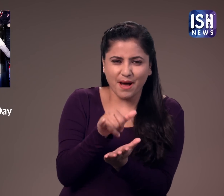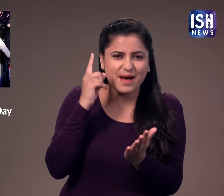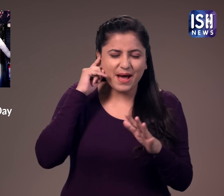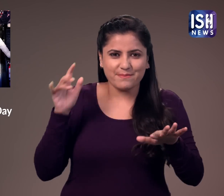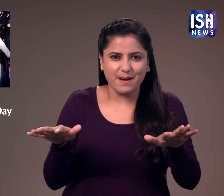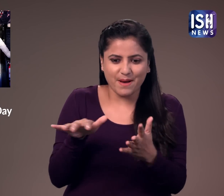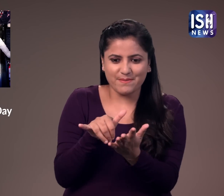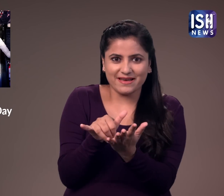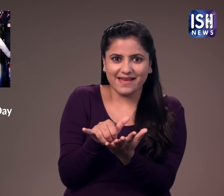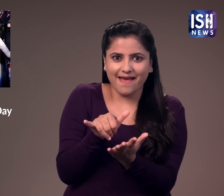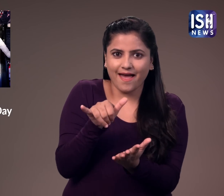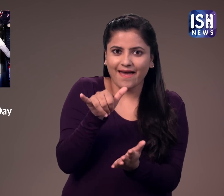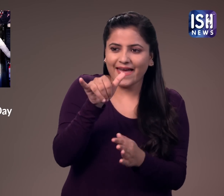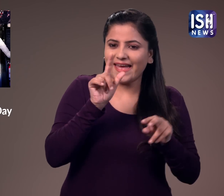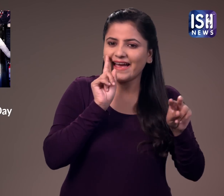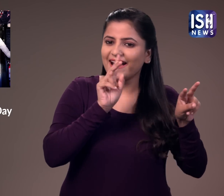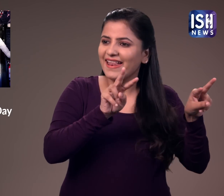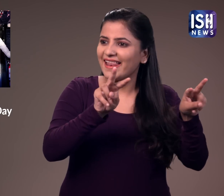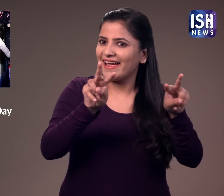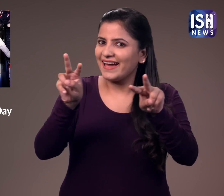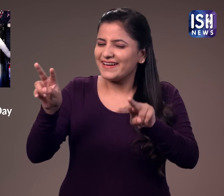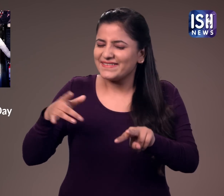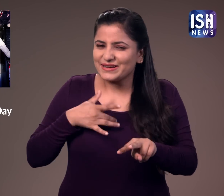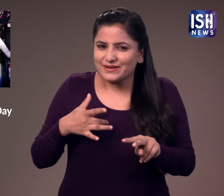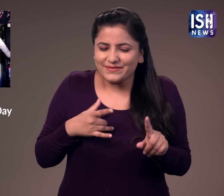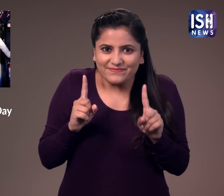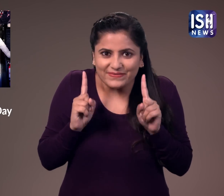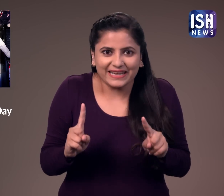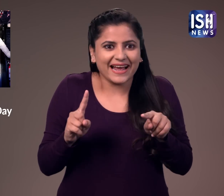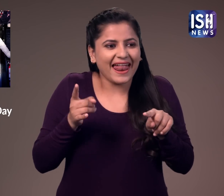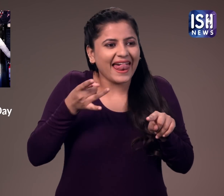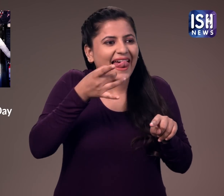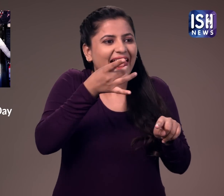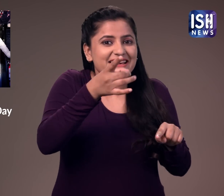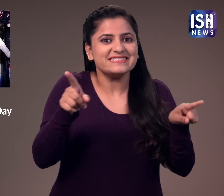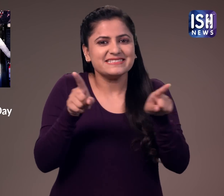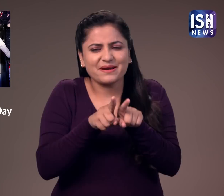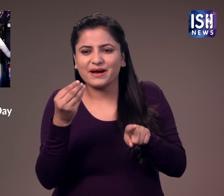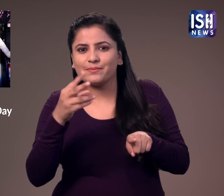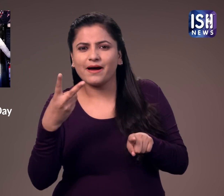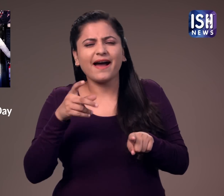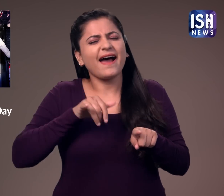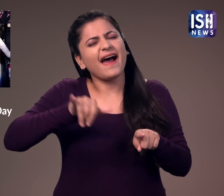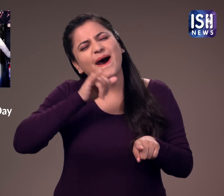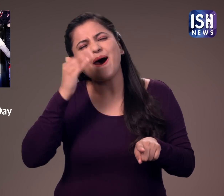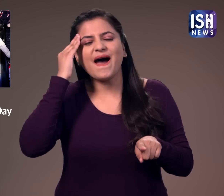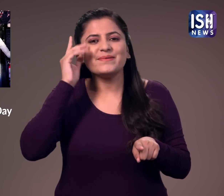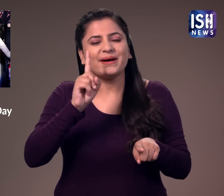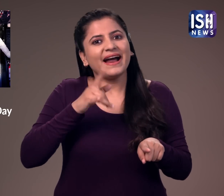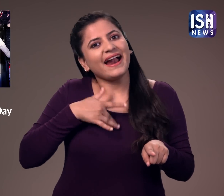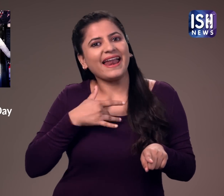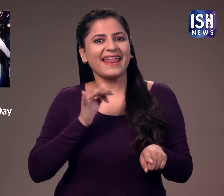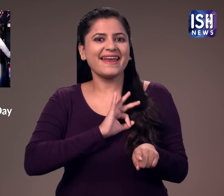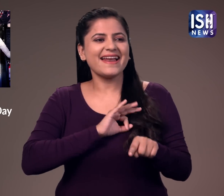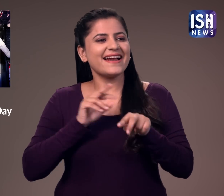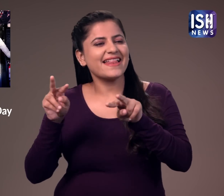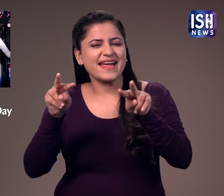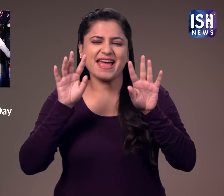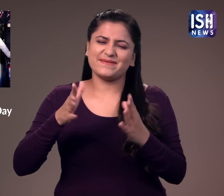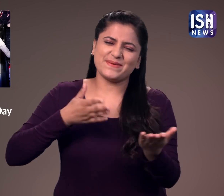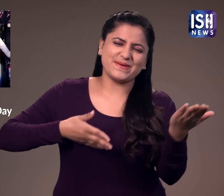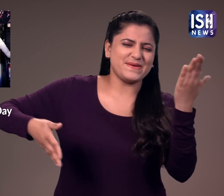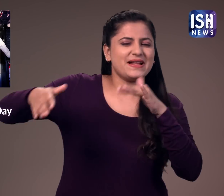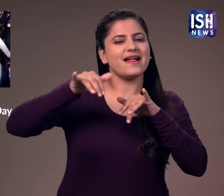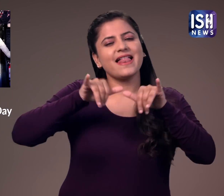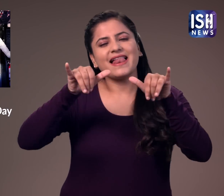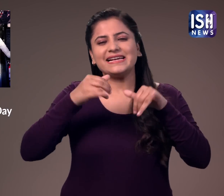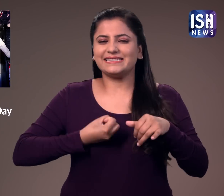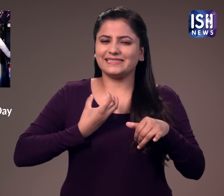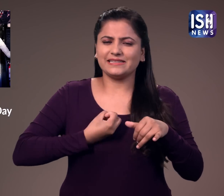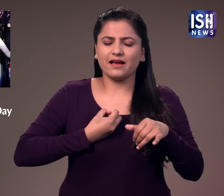When the flight speeds up & takes off, everyone loves to look at the scenic beauty outsside.